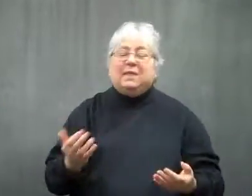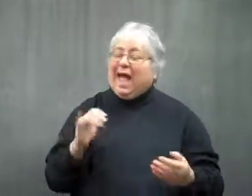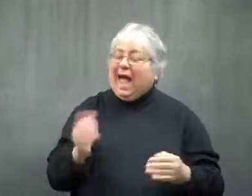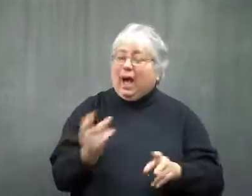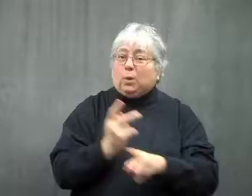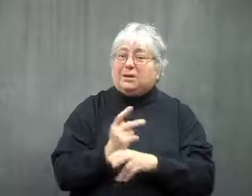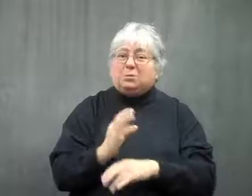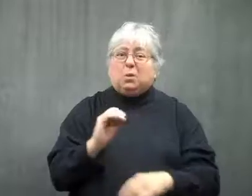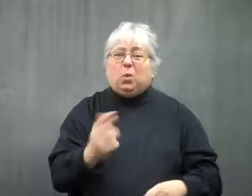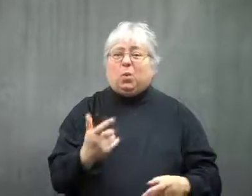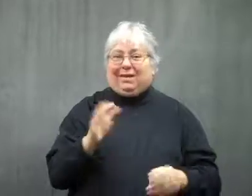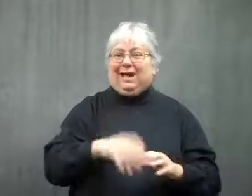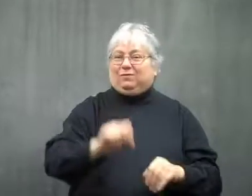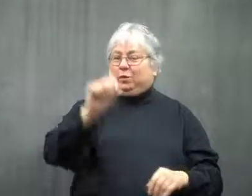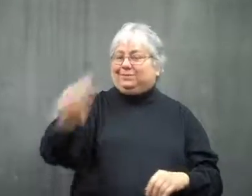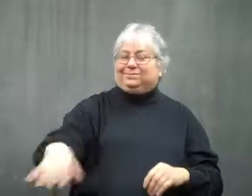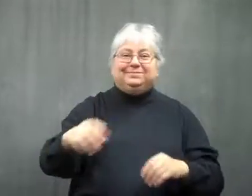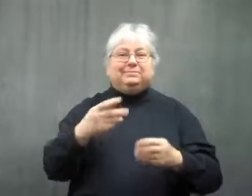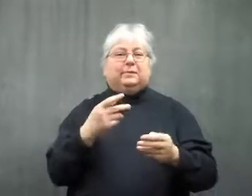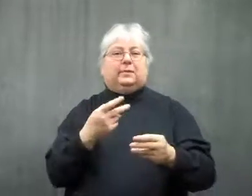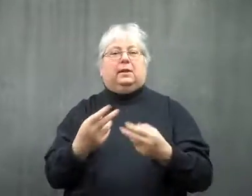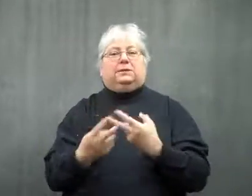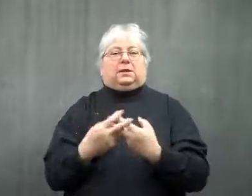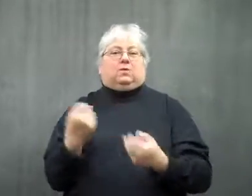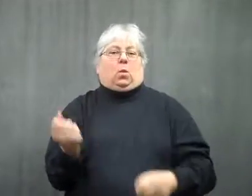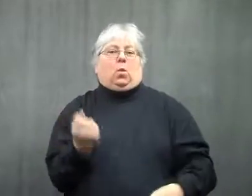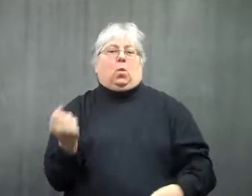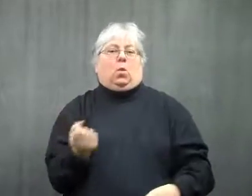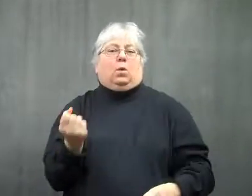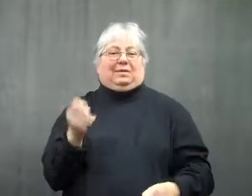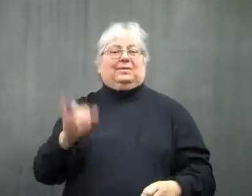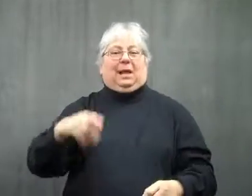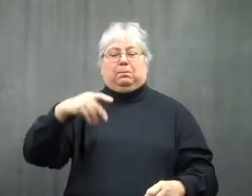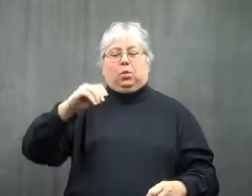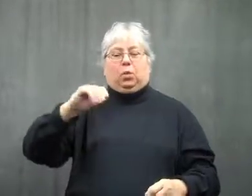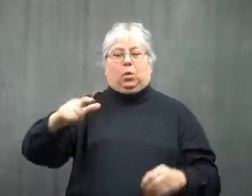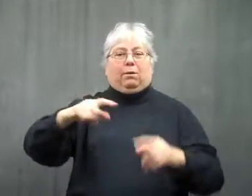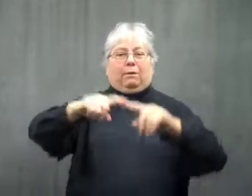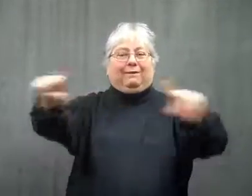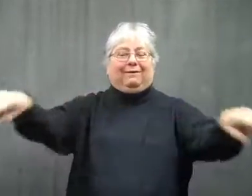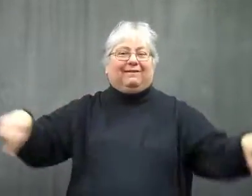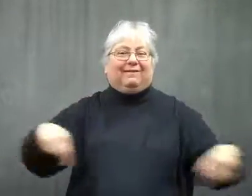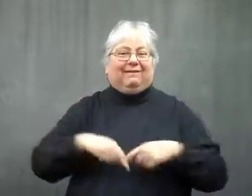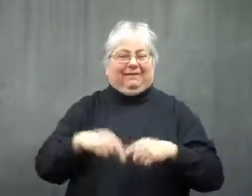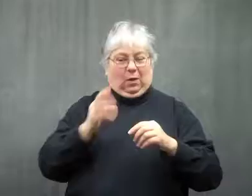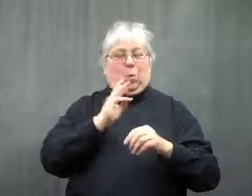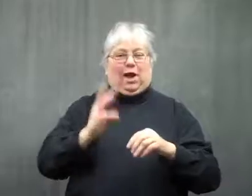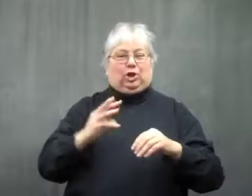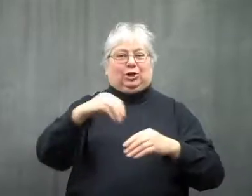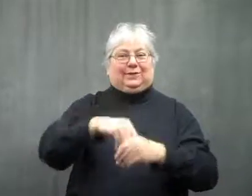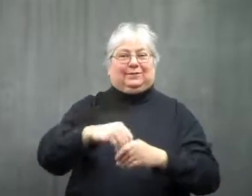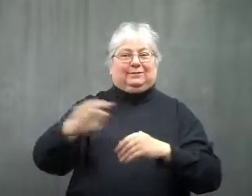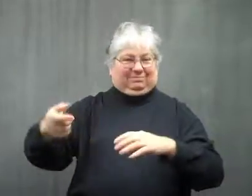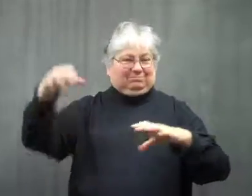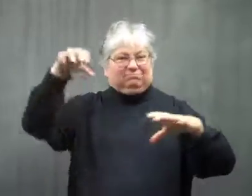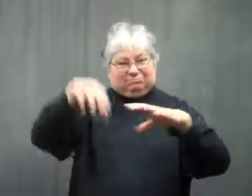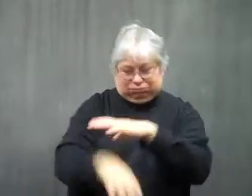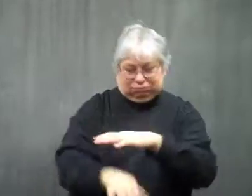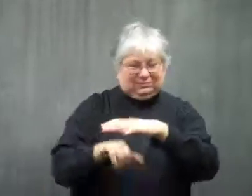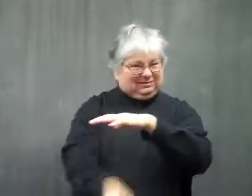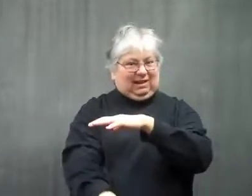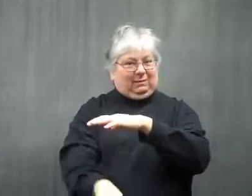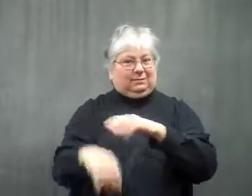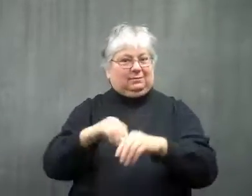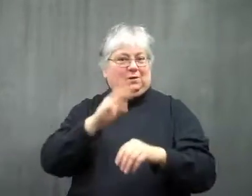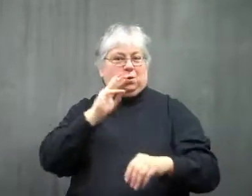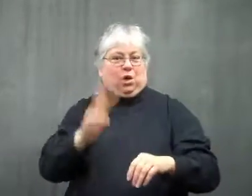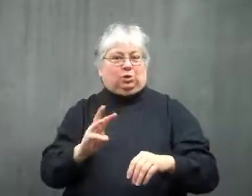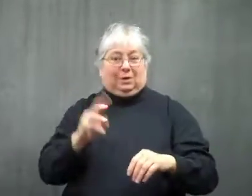They are kept underwater in a pool to stay cool.